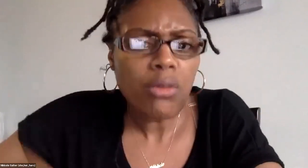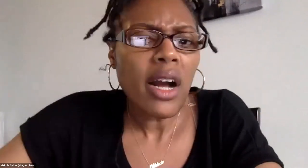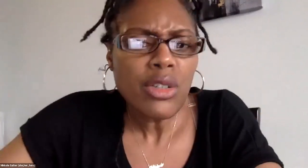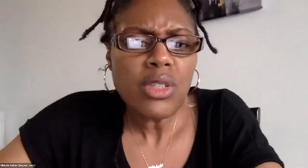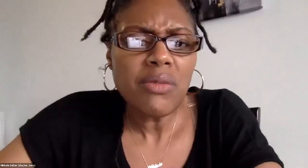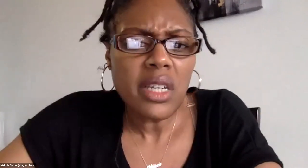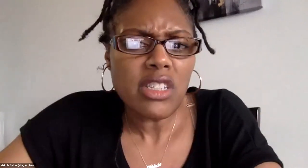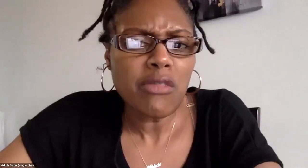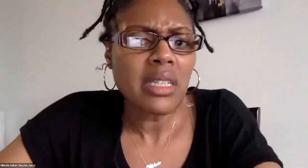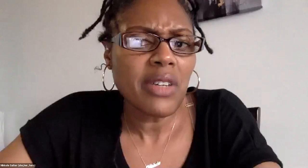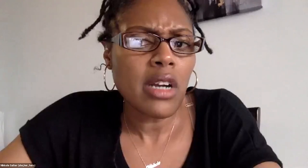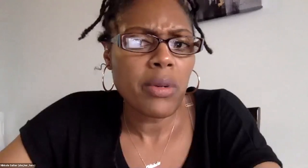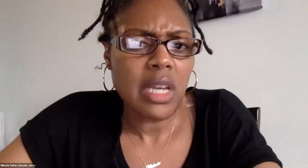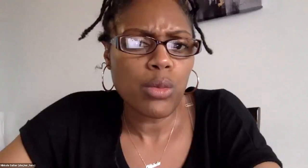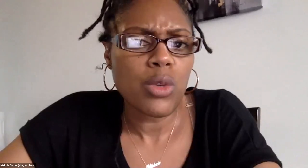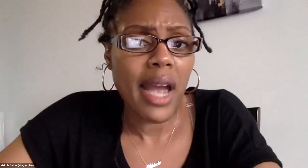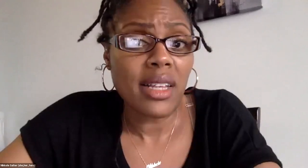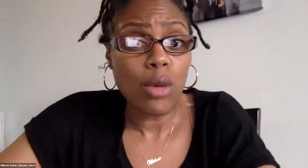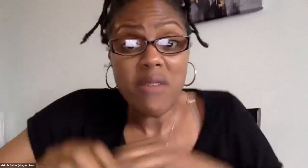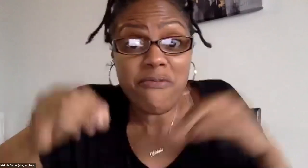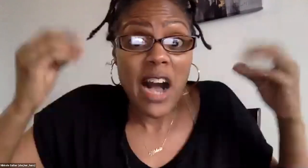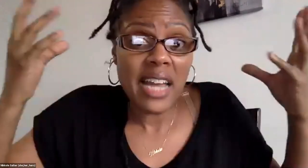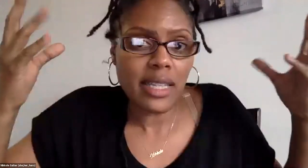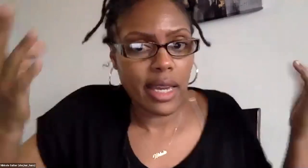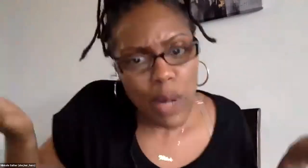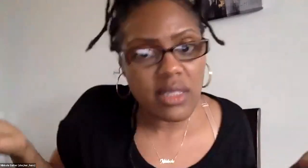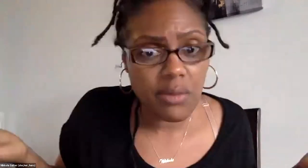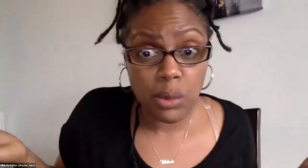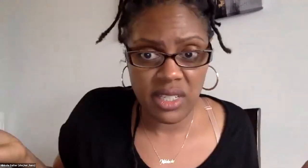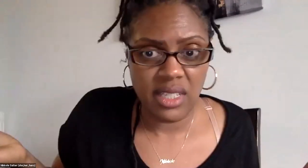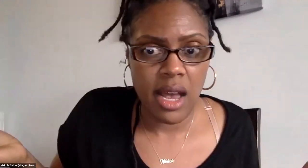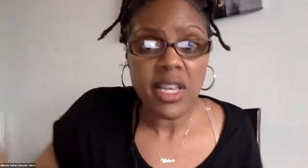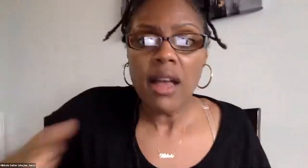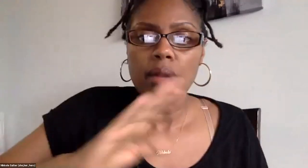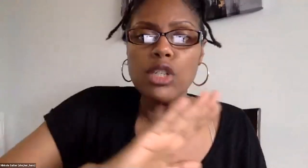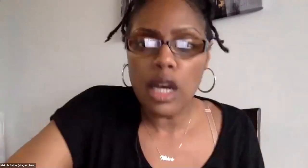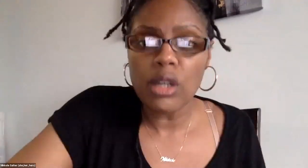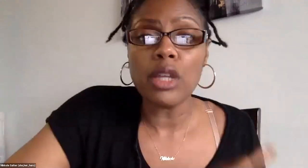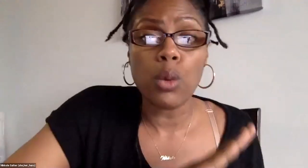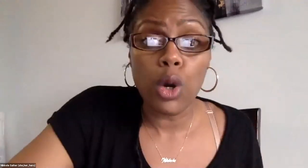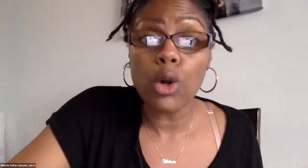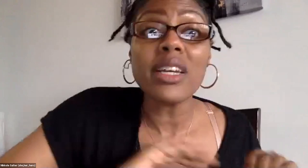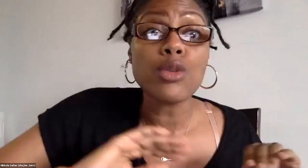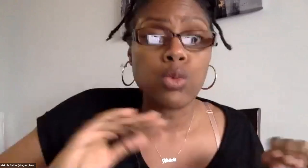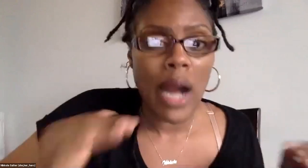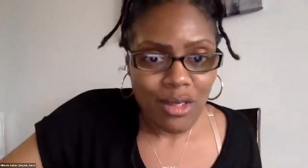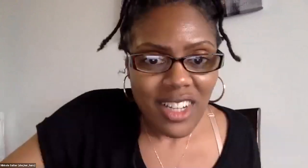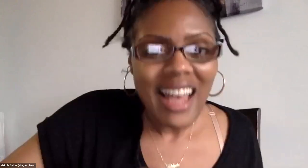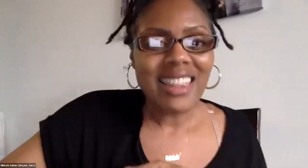Over hundreds of years of believing our perception was reality, we've finally, in relatively recent times, come to learn that the world is round.